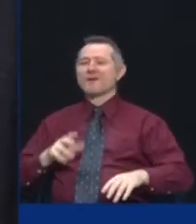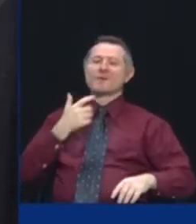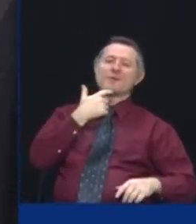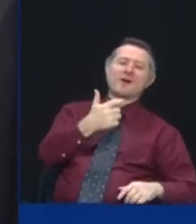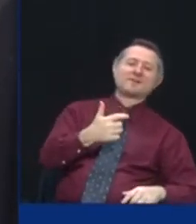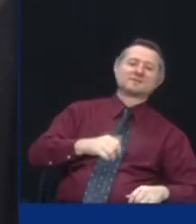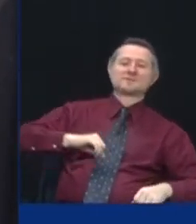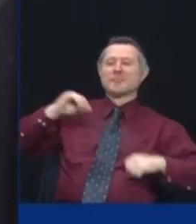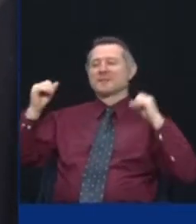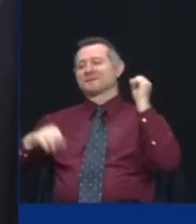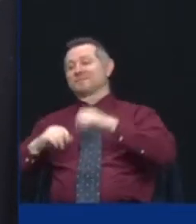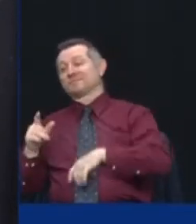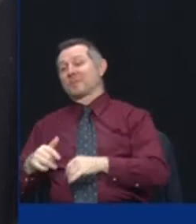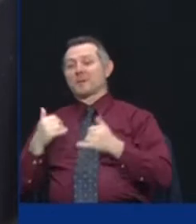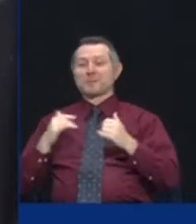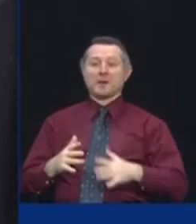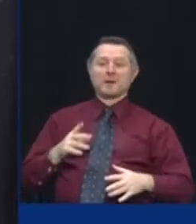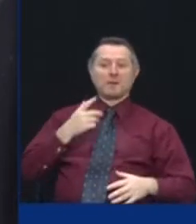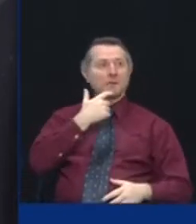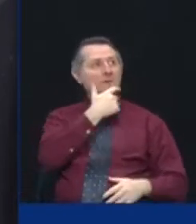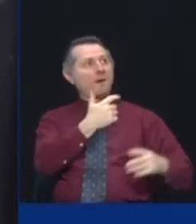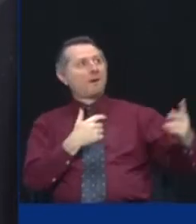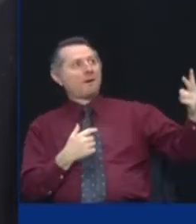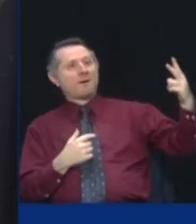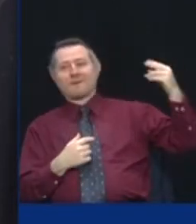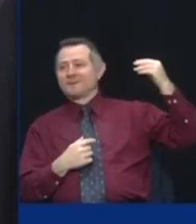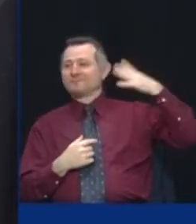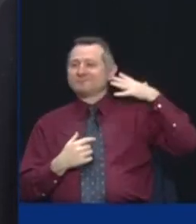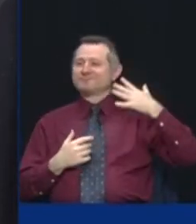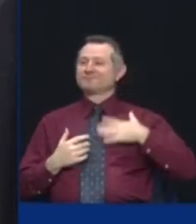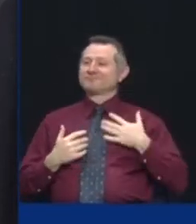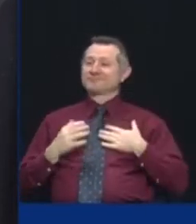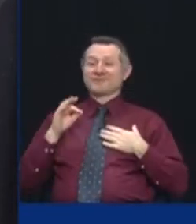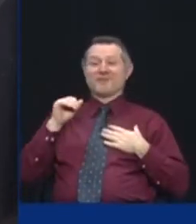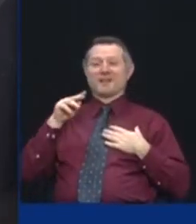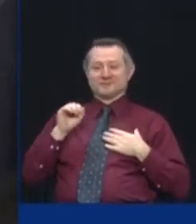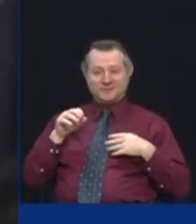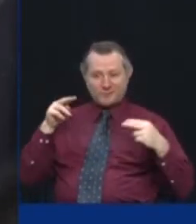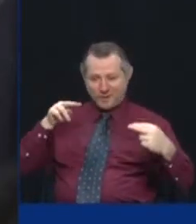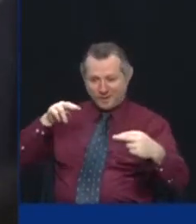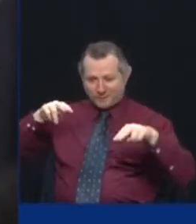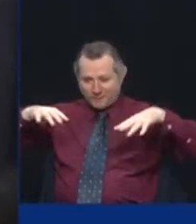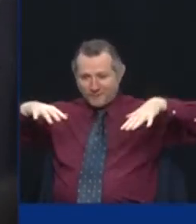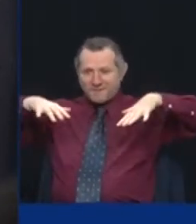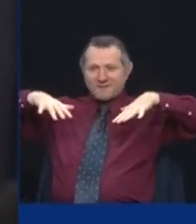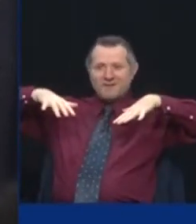MEMORIES. AND THEY MAKE MEMORIES FOR PLAYERS AS WELL AS THEMSELVES.